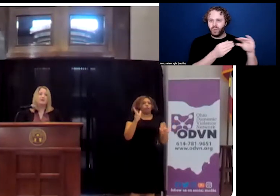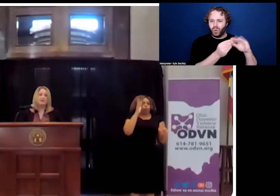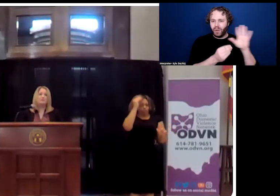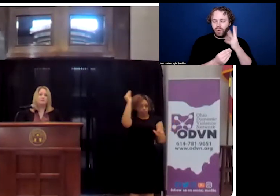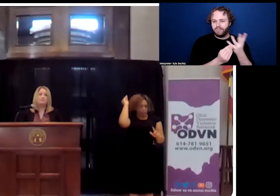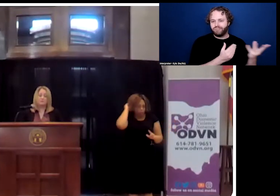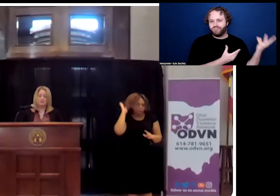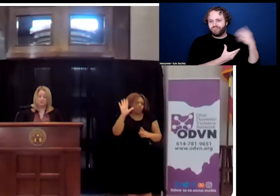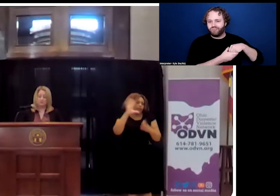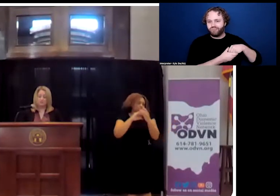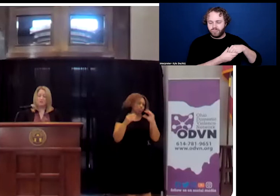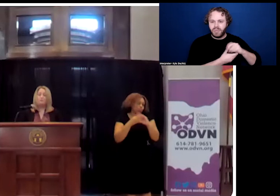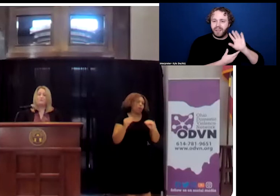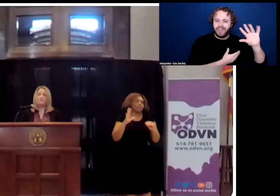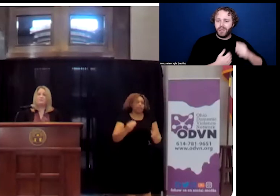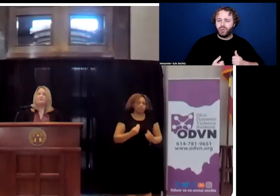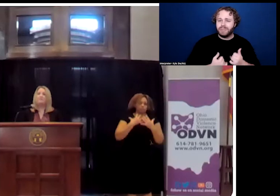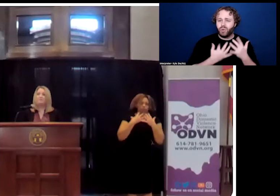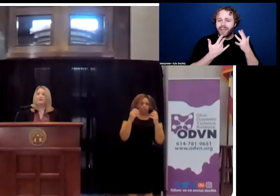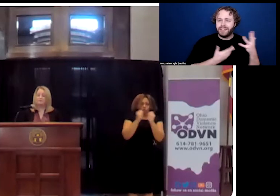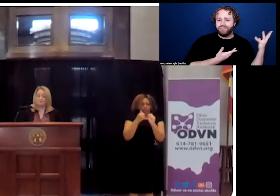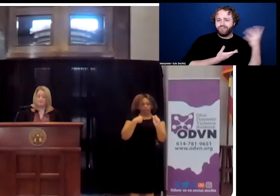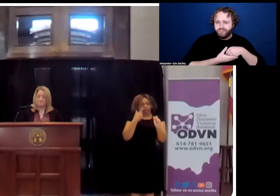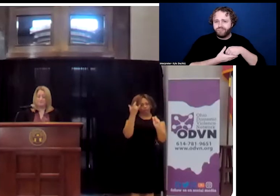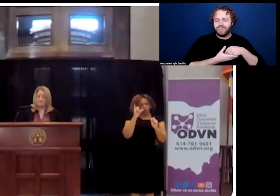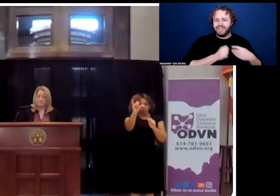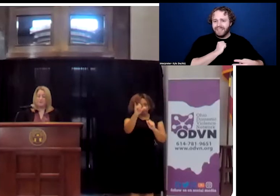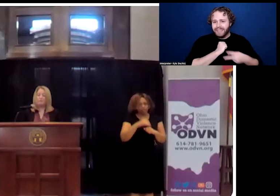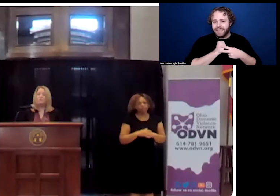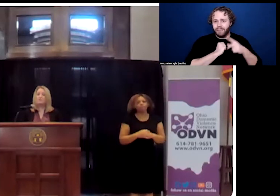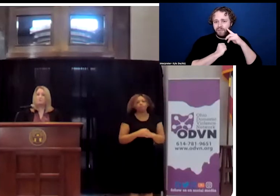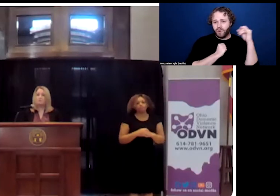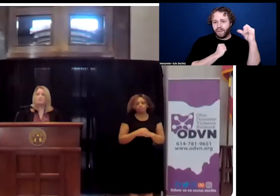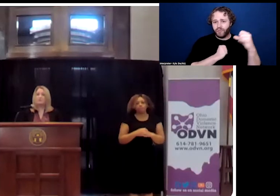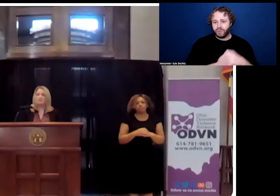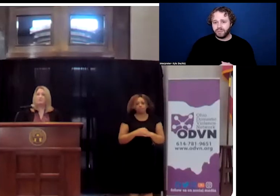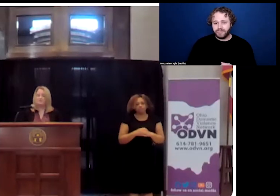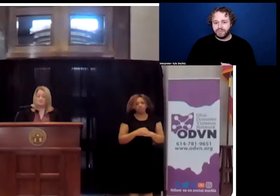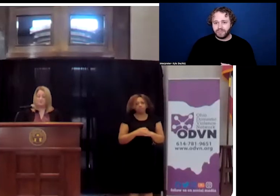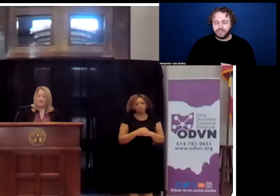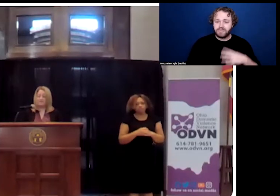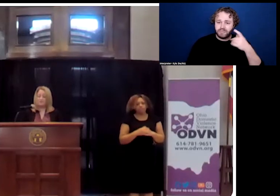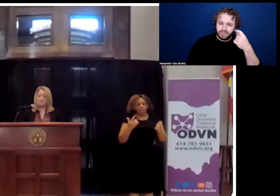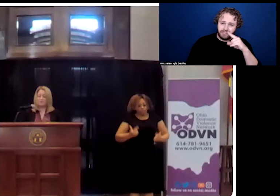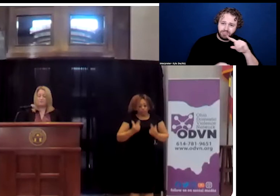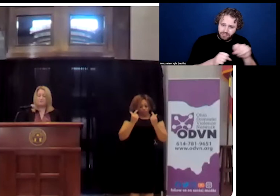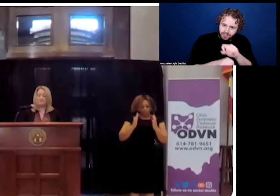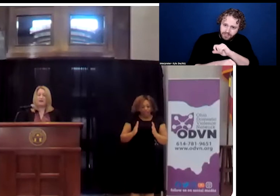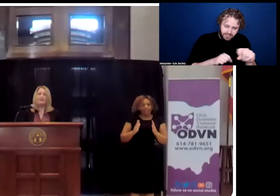and their inspiration with me forever. For it is truly the survivors who have given me the desire